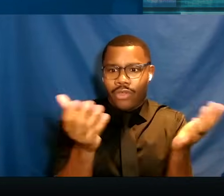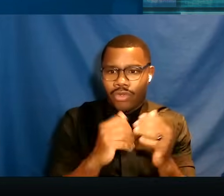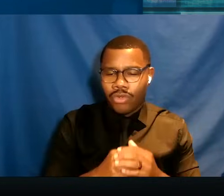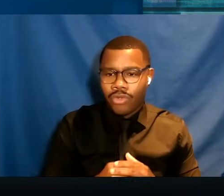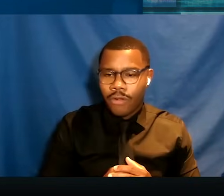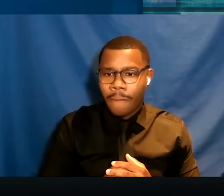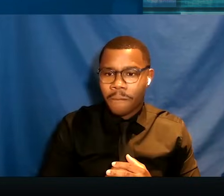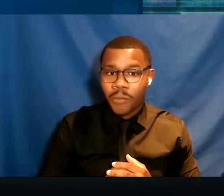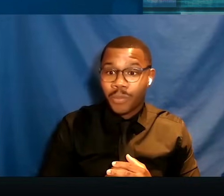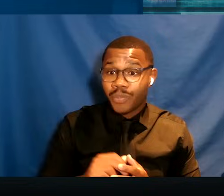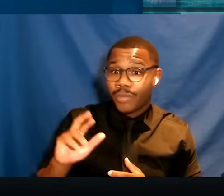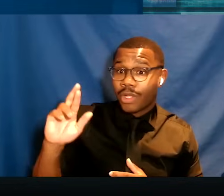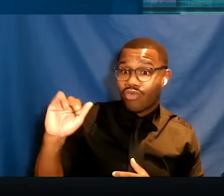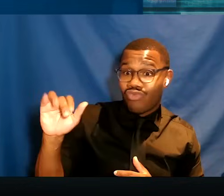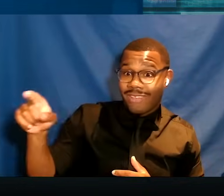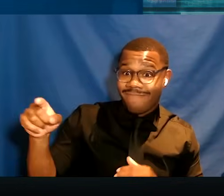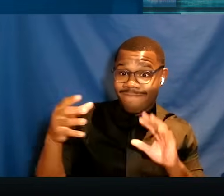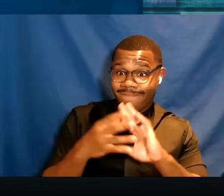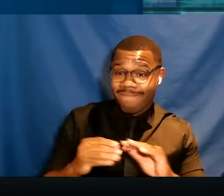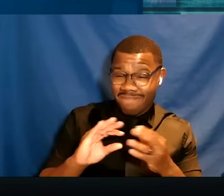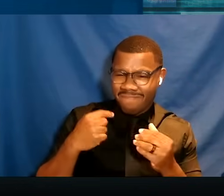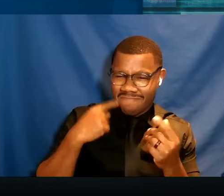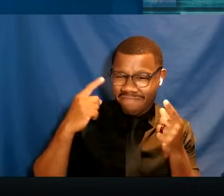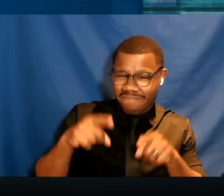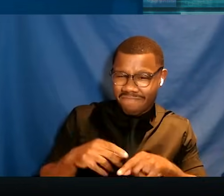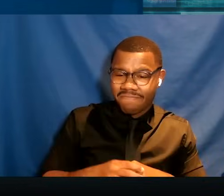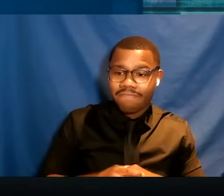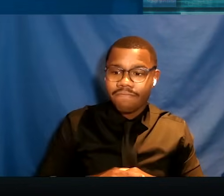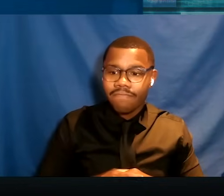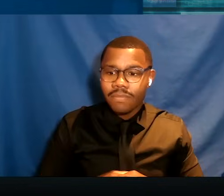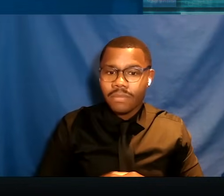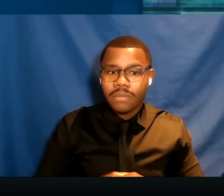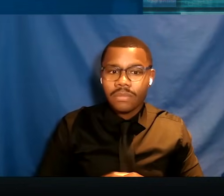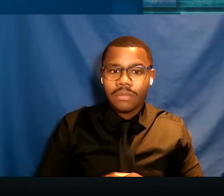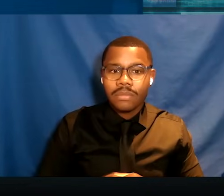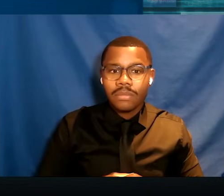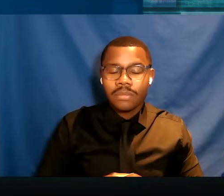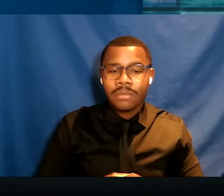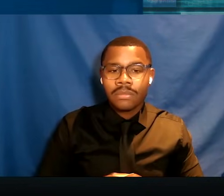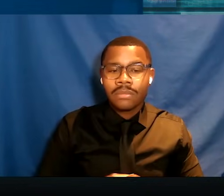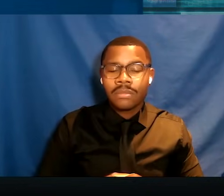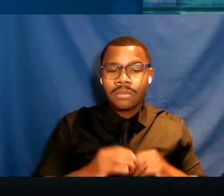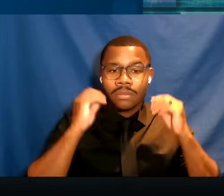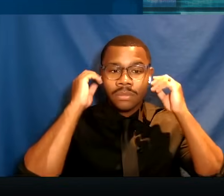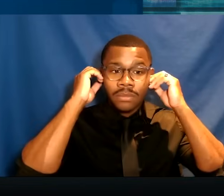I think folks who believed that it would be, you know, that if the members voted no